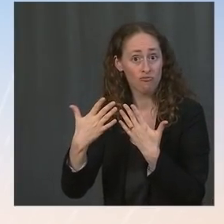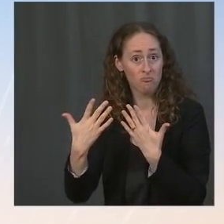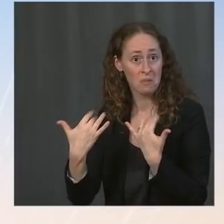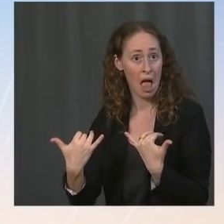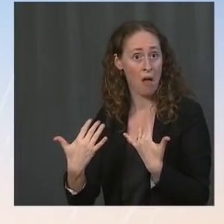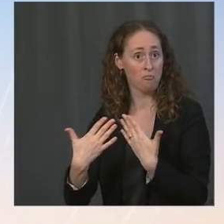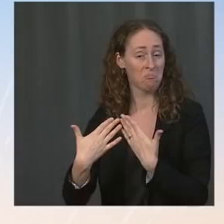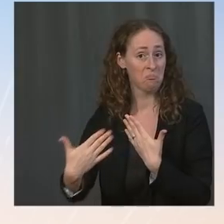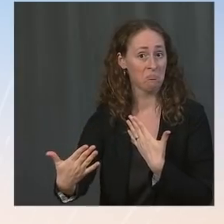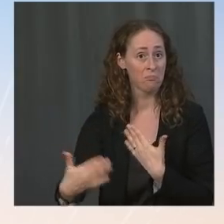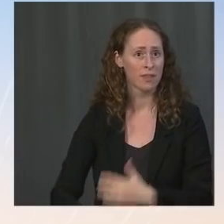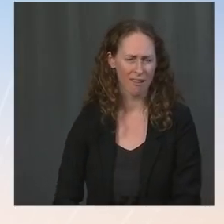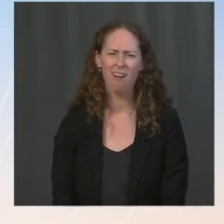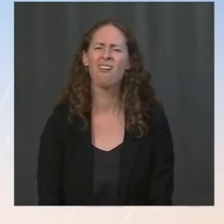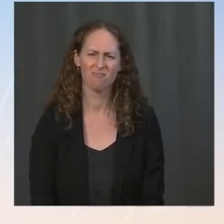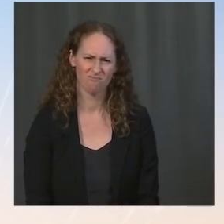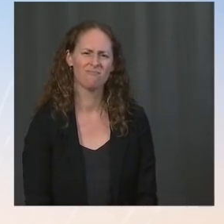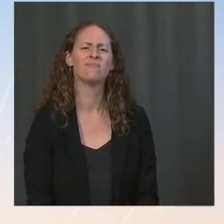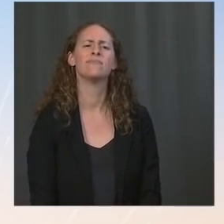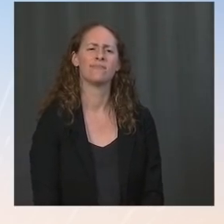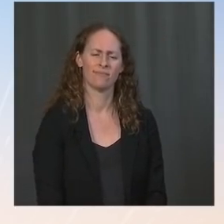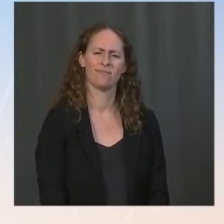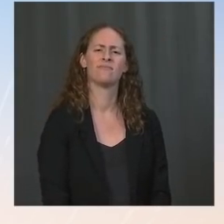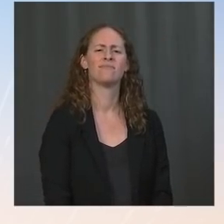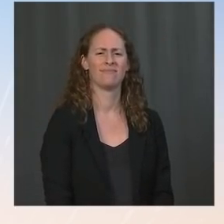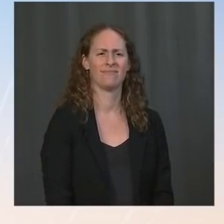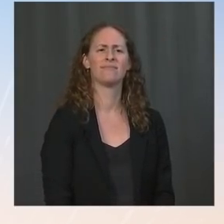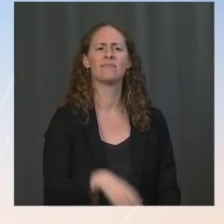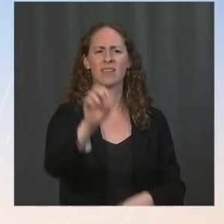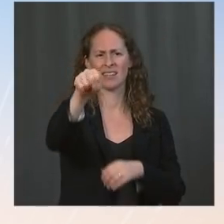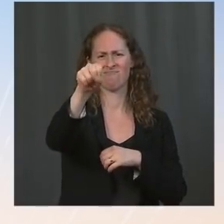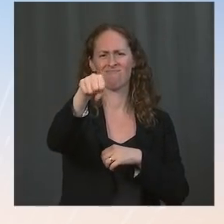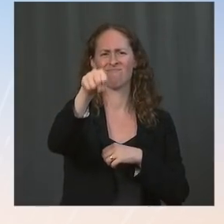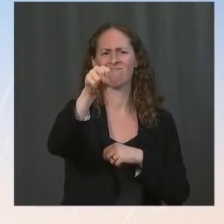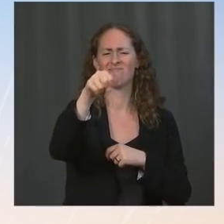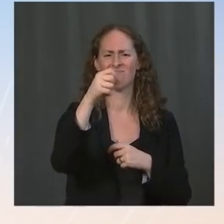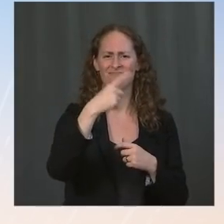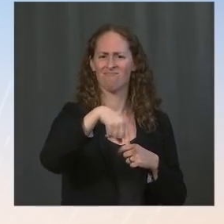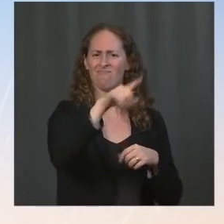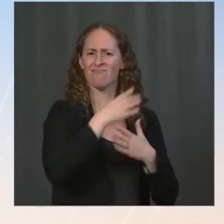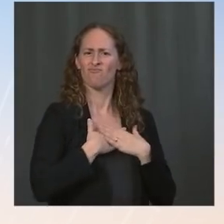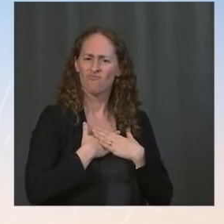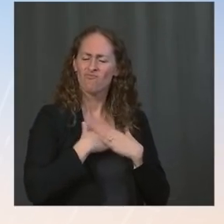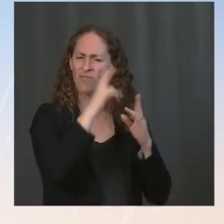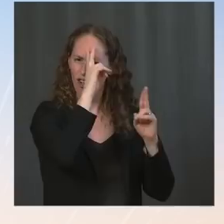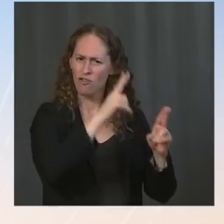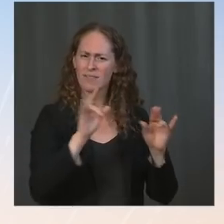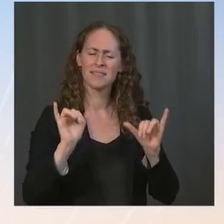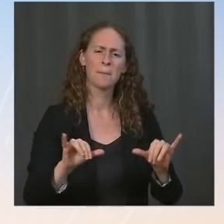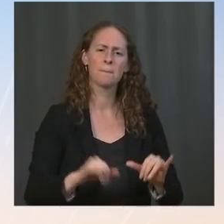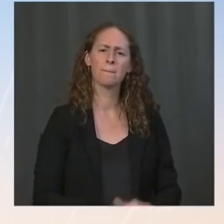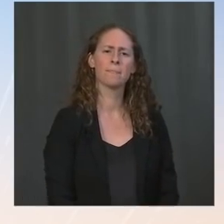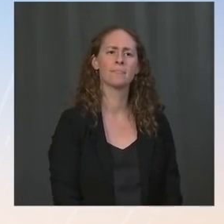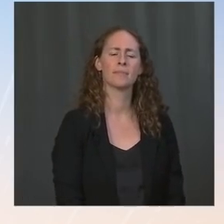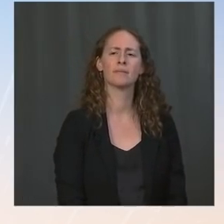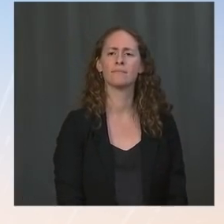and the lives that were lost last week as well. Go ahead. The Press: Thank you. Just a few others on the ongoing evacuation --